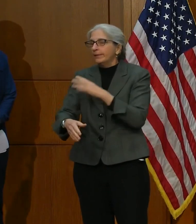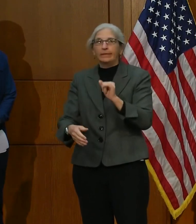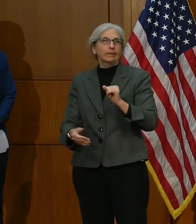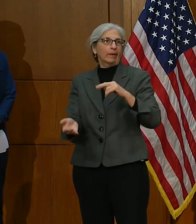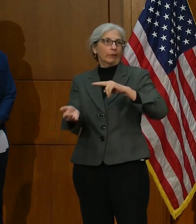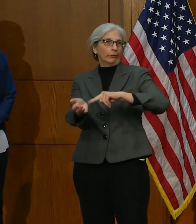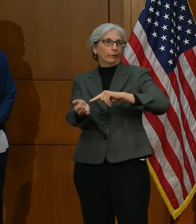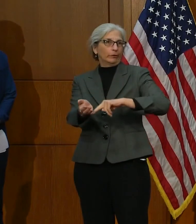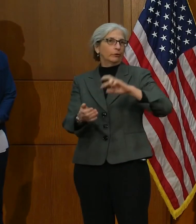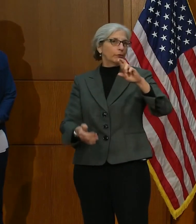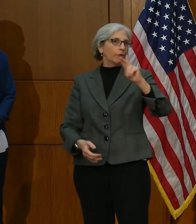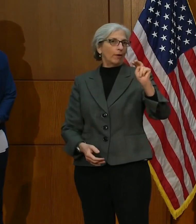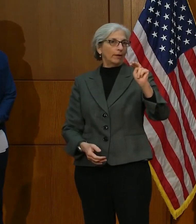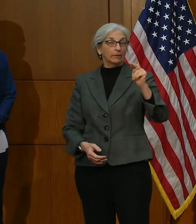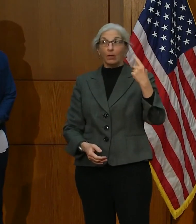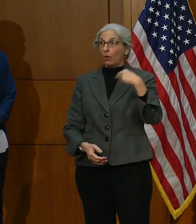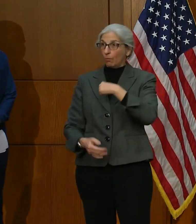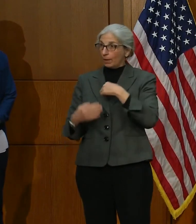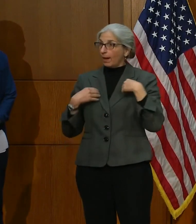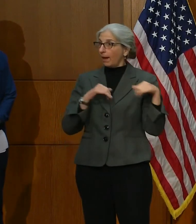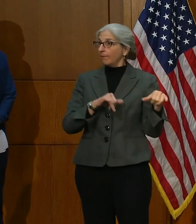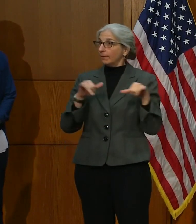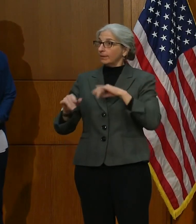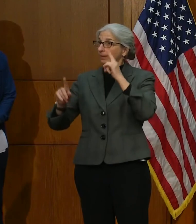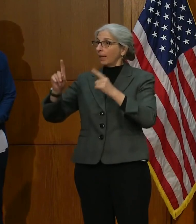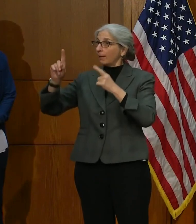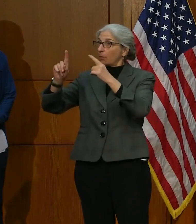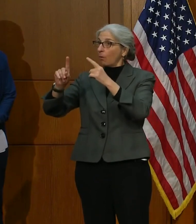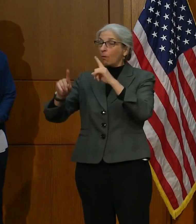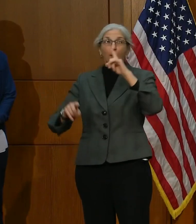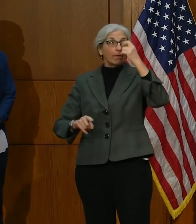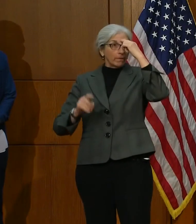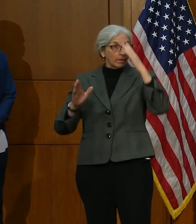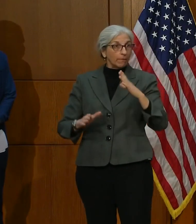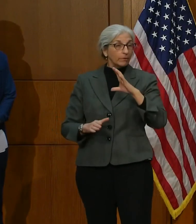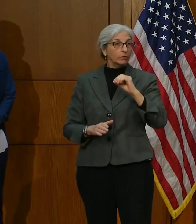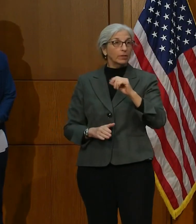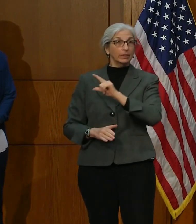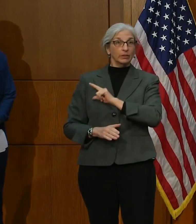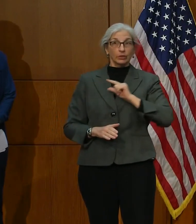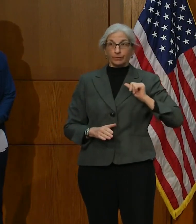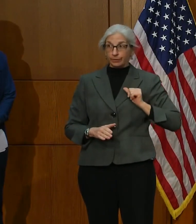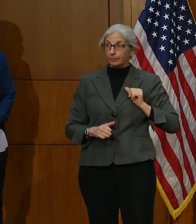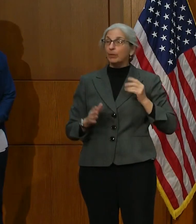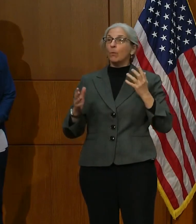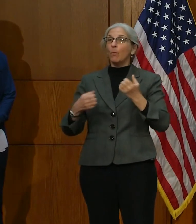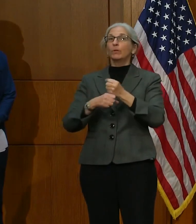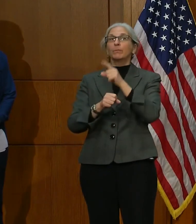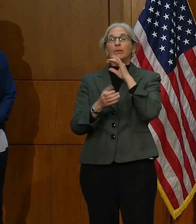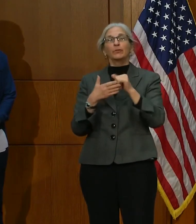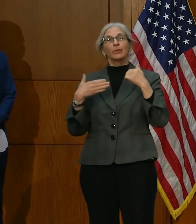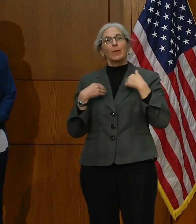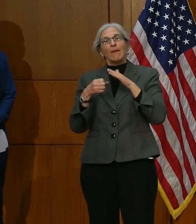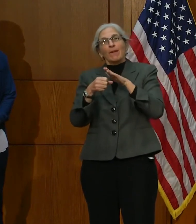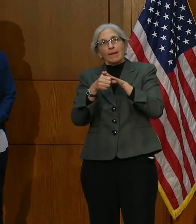VACCINATE, LIKE ARE REGISTERED NURSES, SO WE SHARE THE SAME GOAL. THE GOVERNOR AND THE